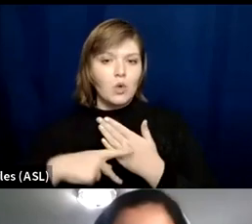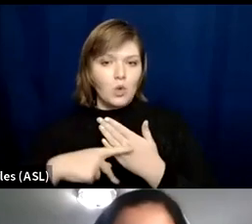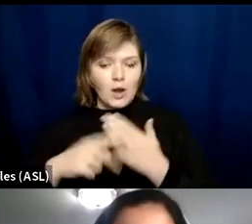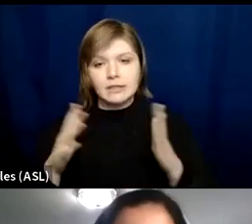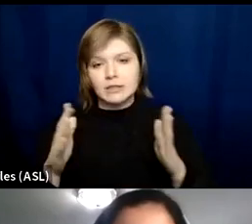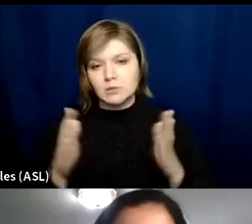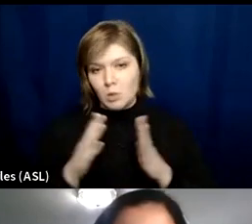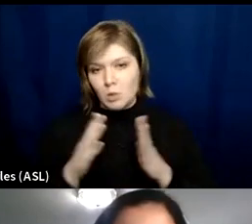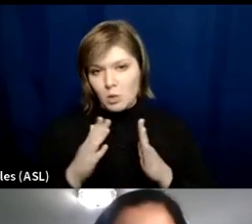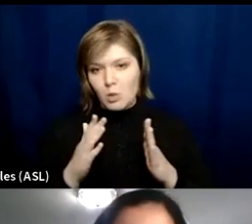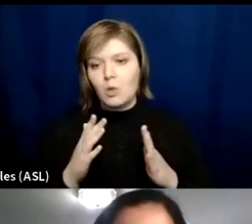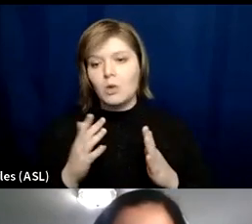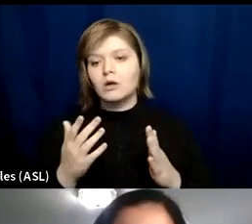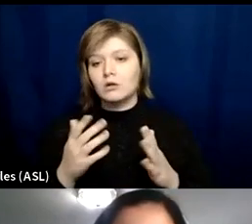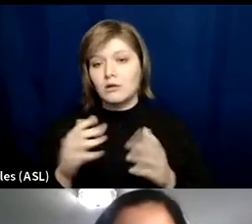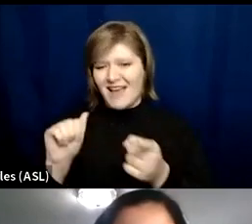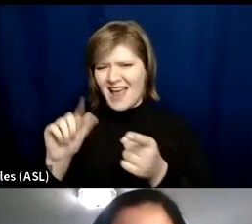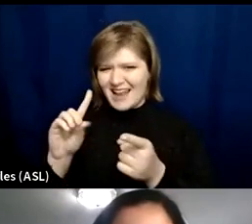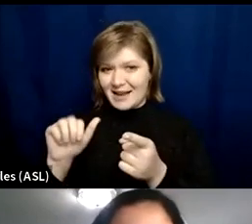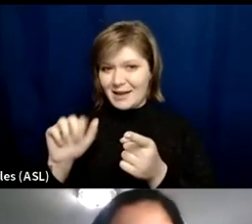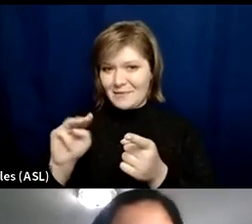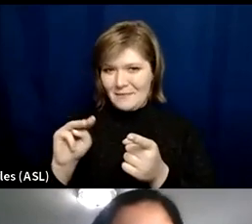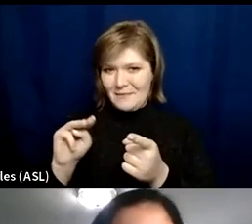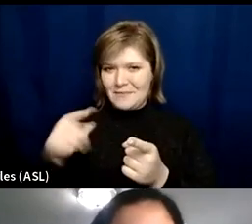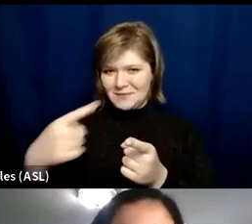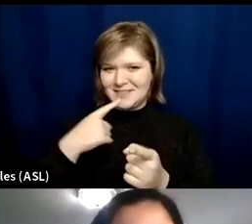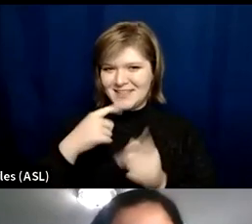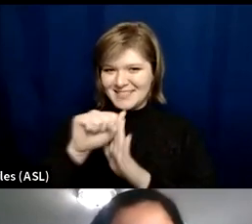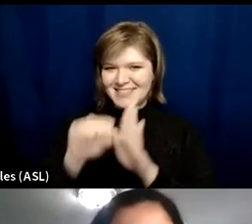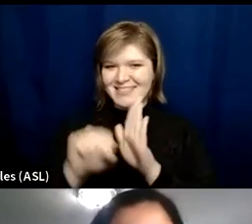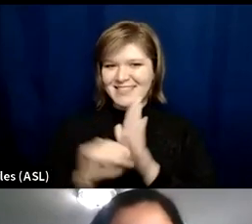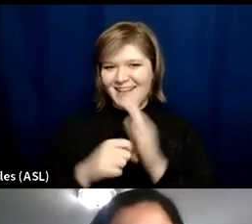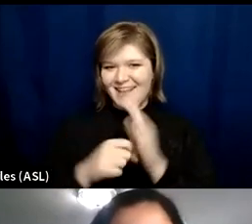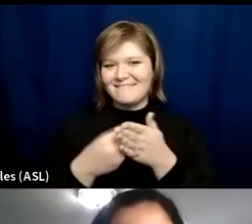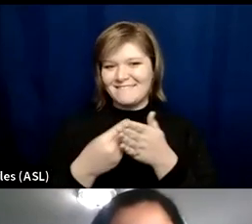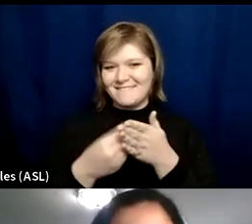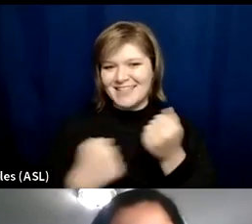while we're doing that we are going to go ahead and have all of the